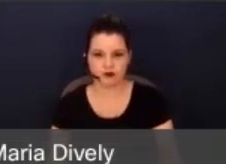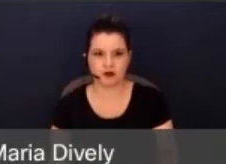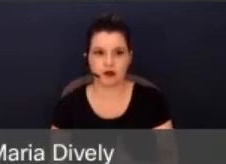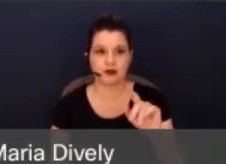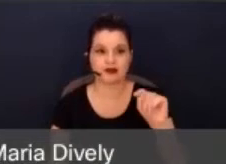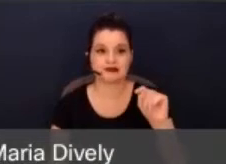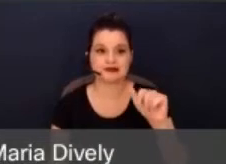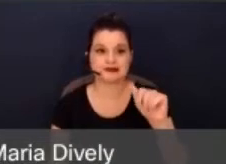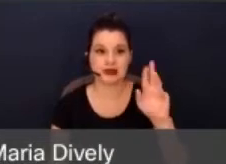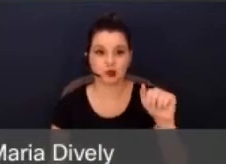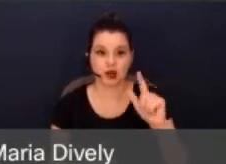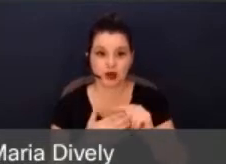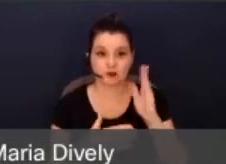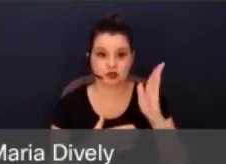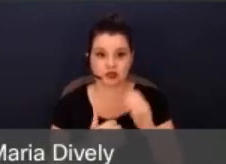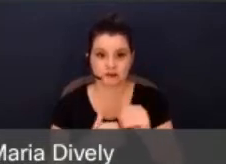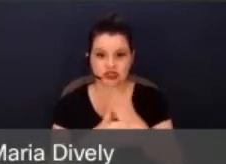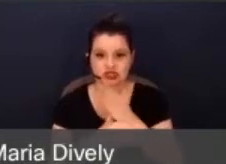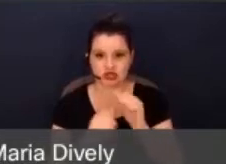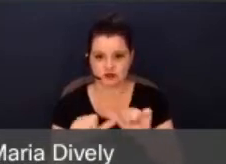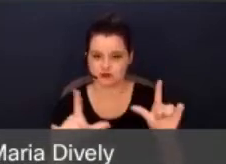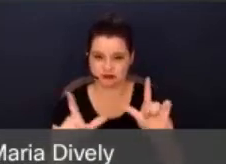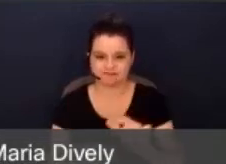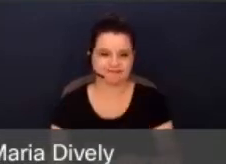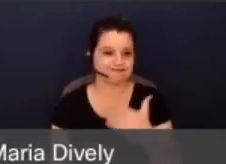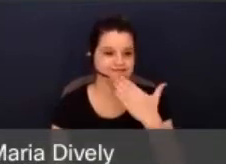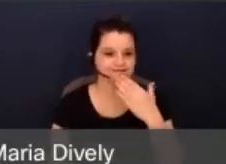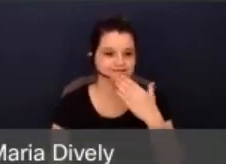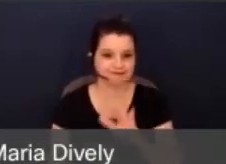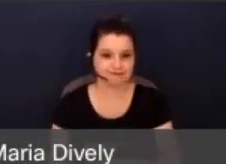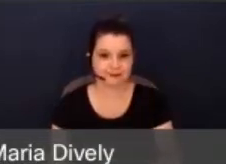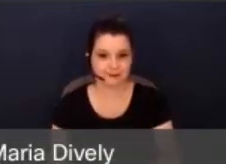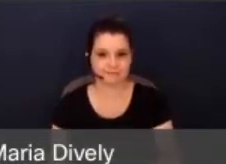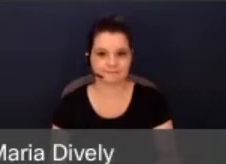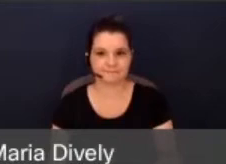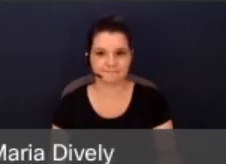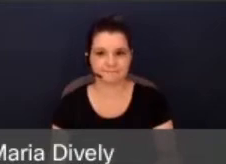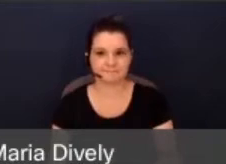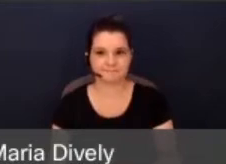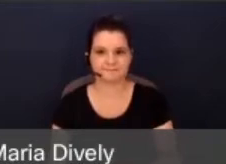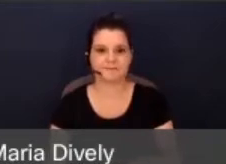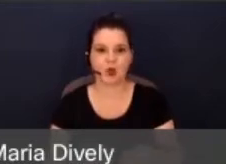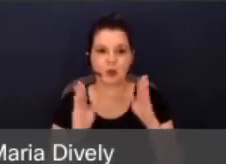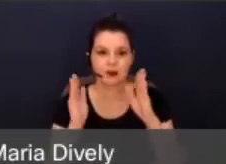presenter so that she's able to share her screen. Thank you. - Okay, yeah it's opening up right now.